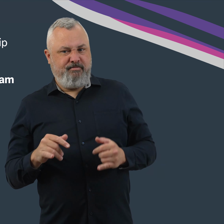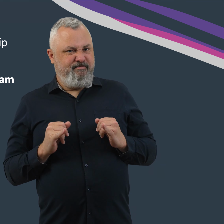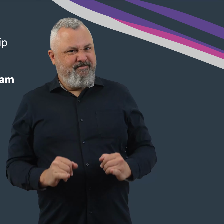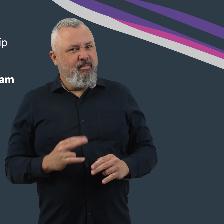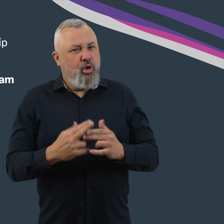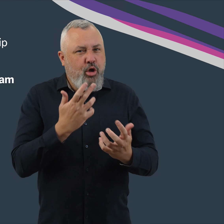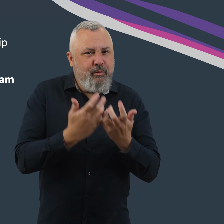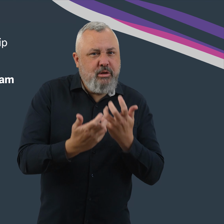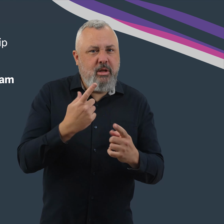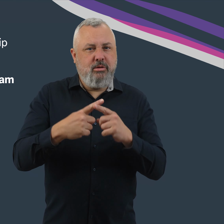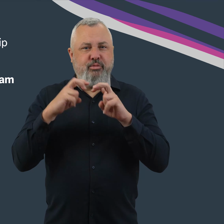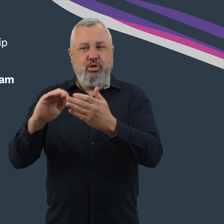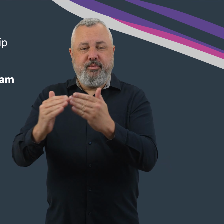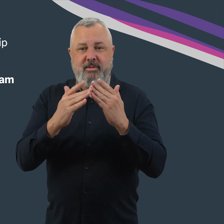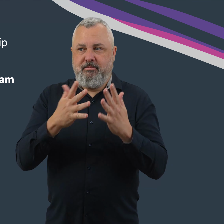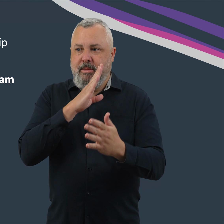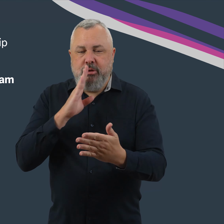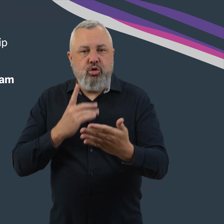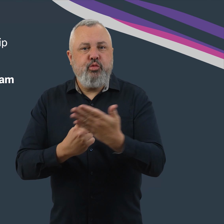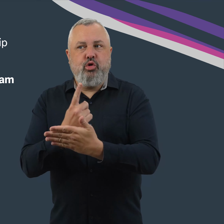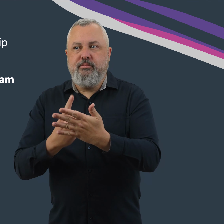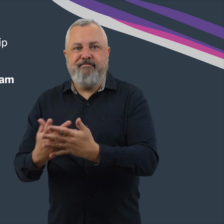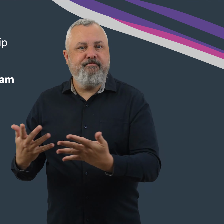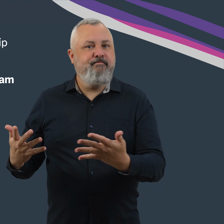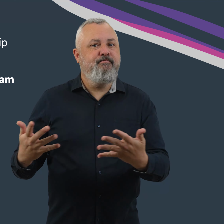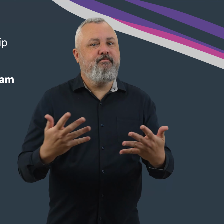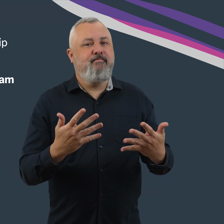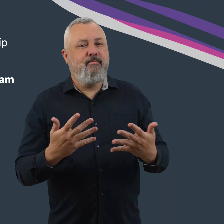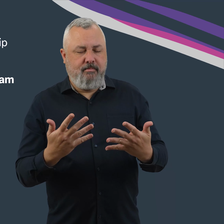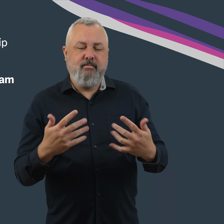This is a lost opportunity for universities and the research community.